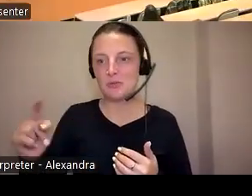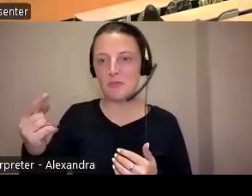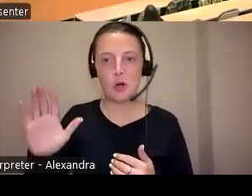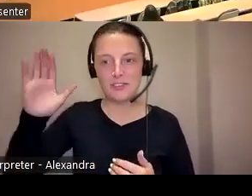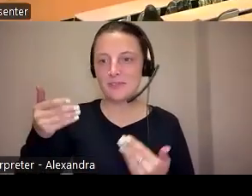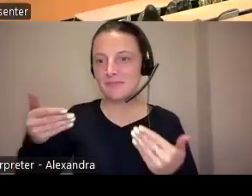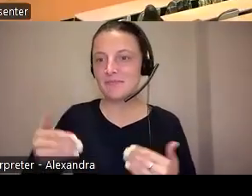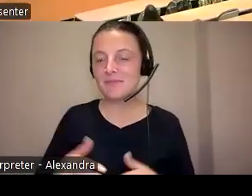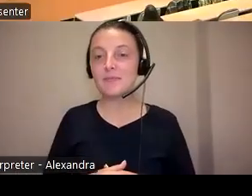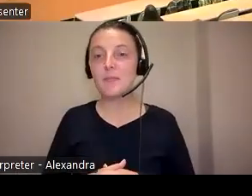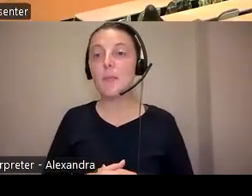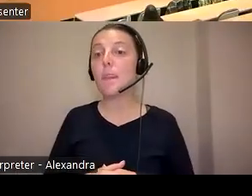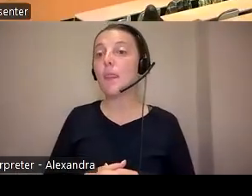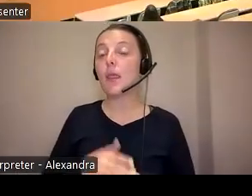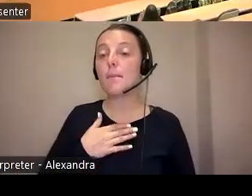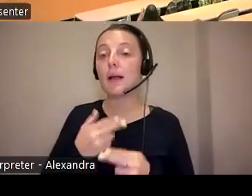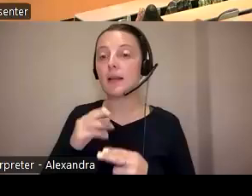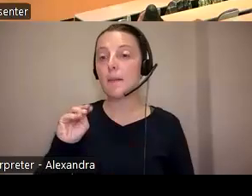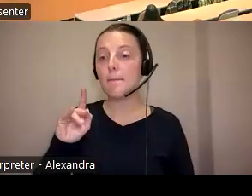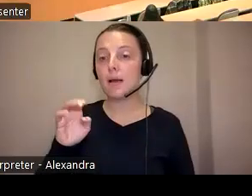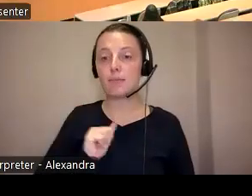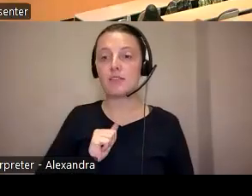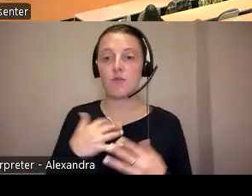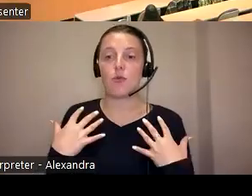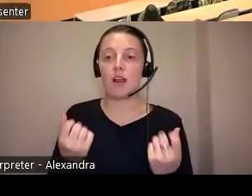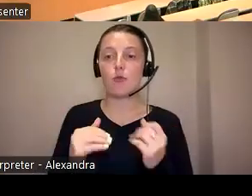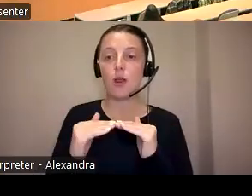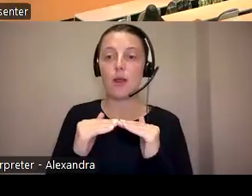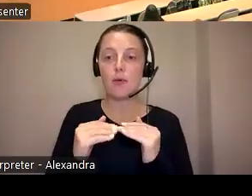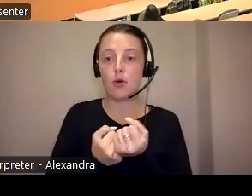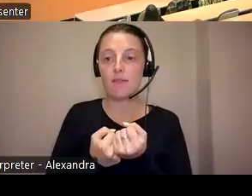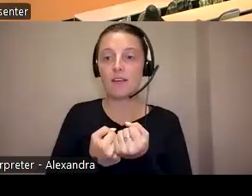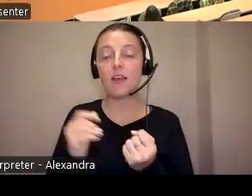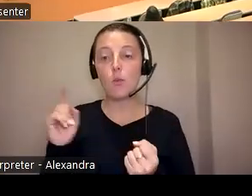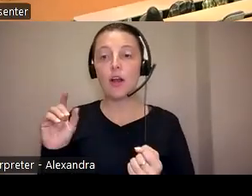Um my name is Mike. I'm a recovery peer advocate at Strong Ties and certified recovery